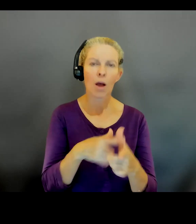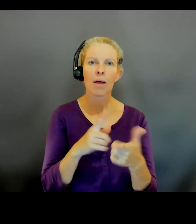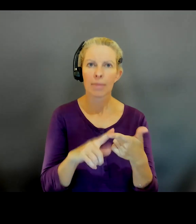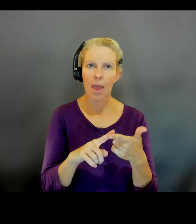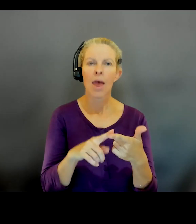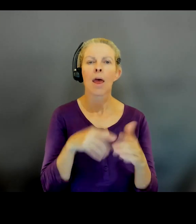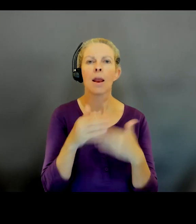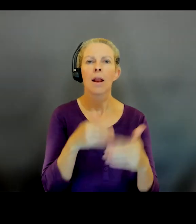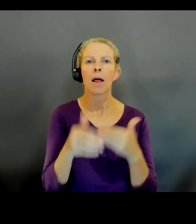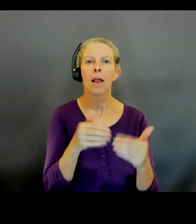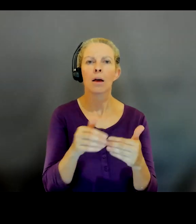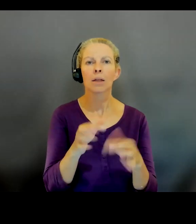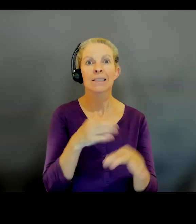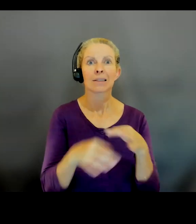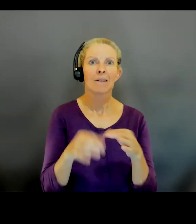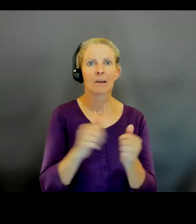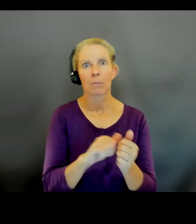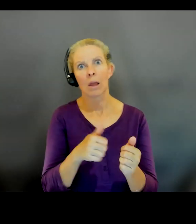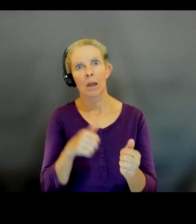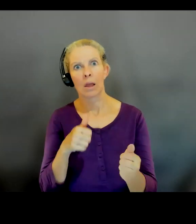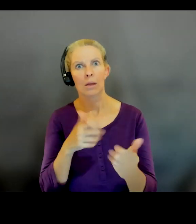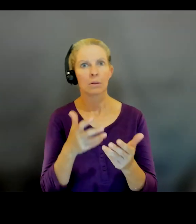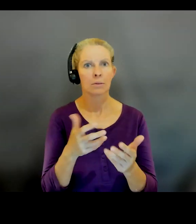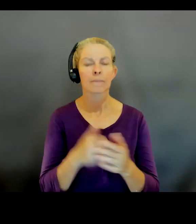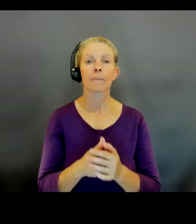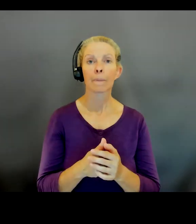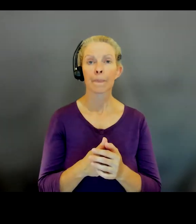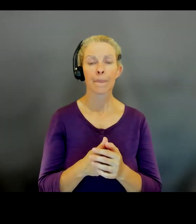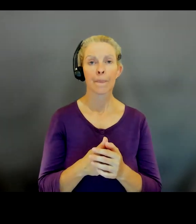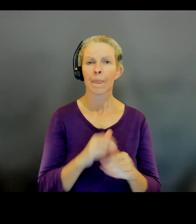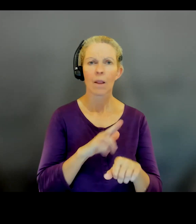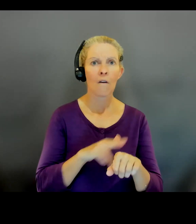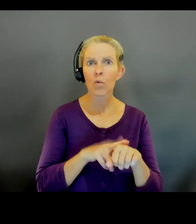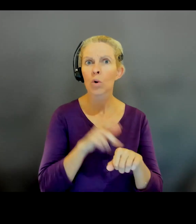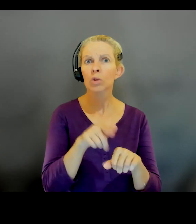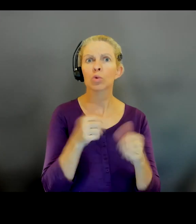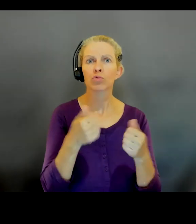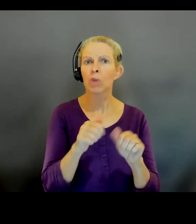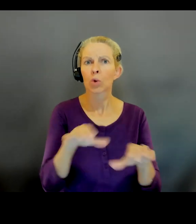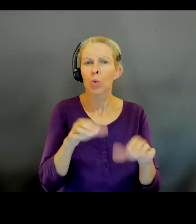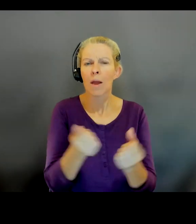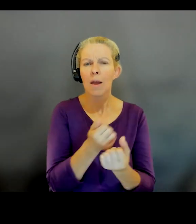of your work. Because I am sure you are doing everything that you can to do the best possible